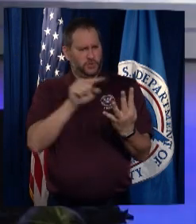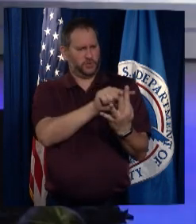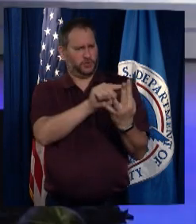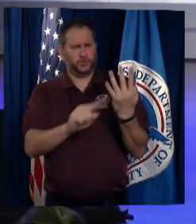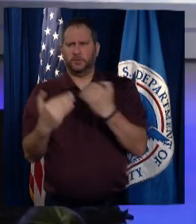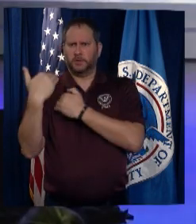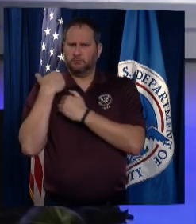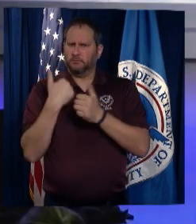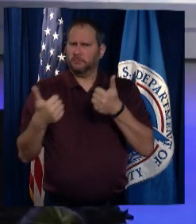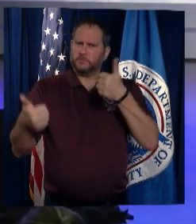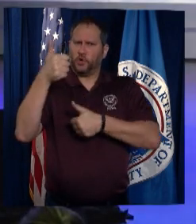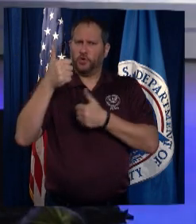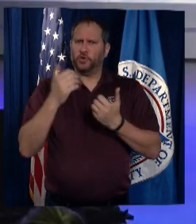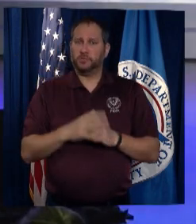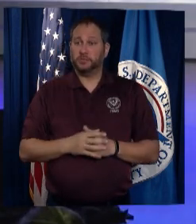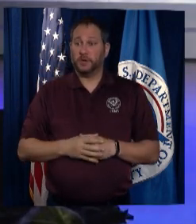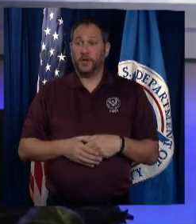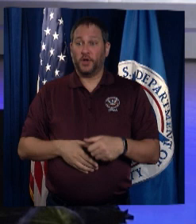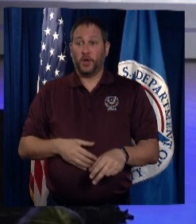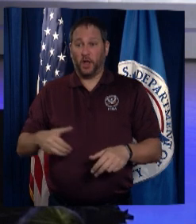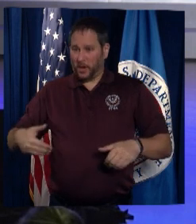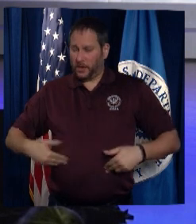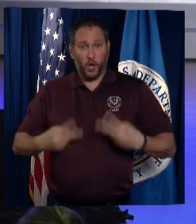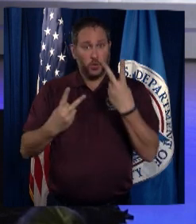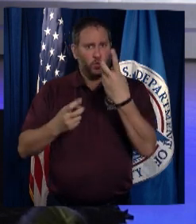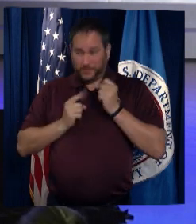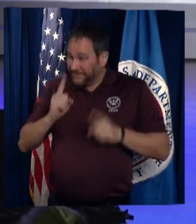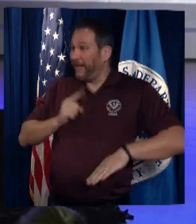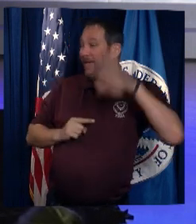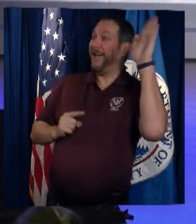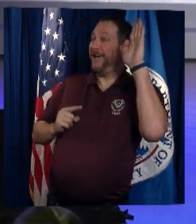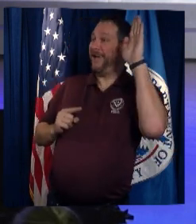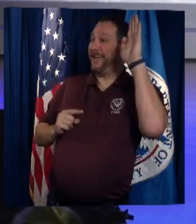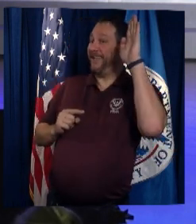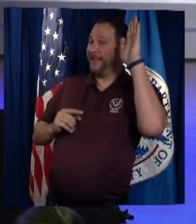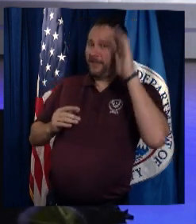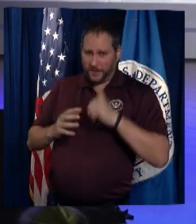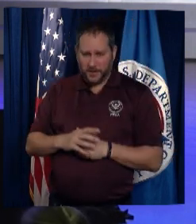other two gave me confused looks. I explained, "There are several reasons why